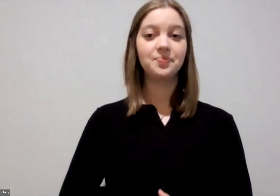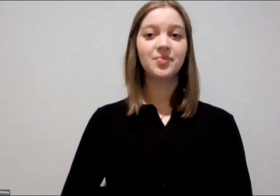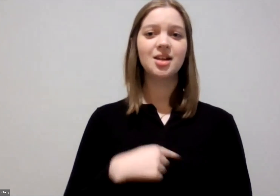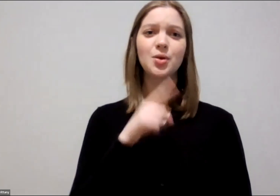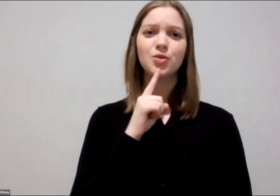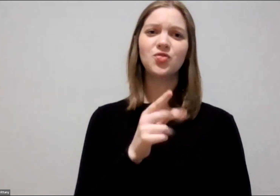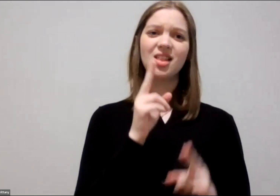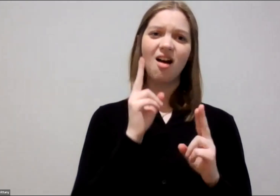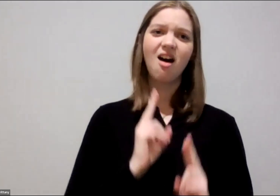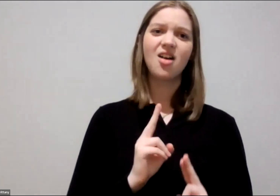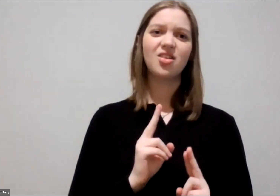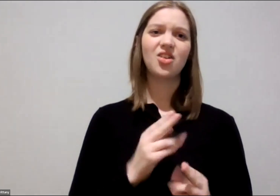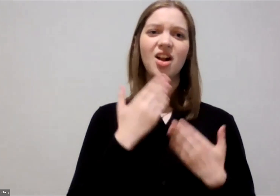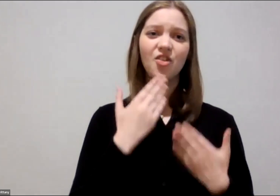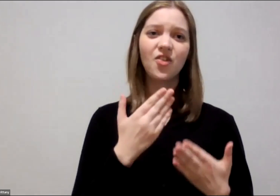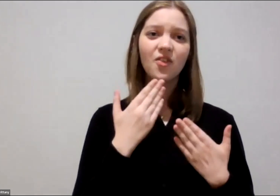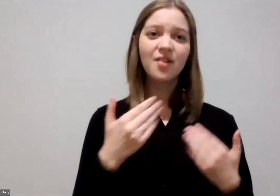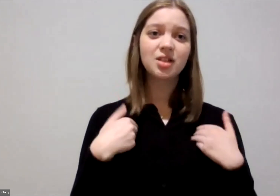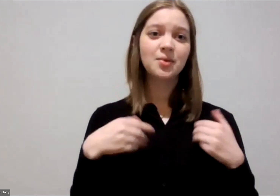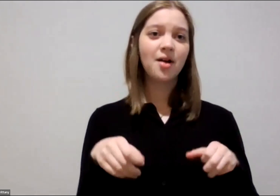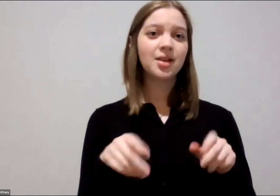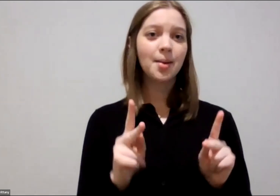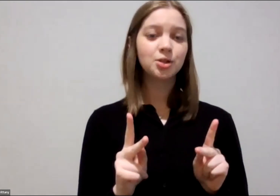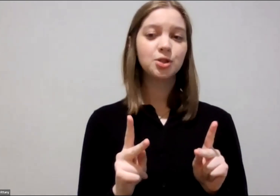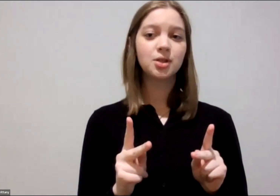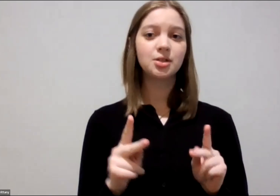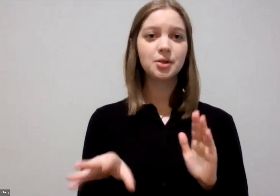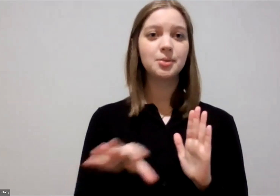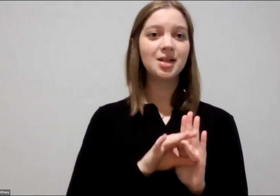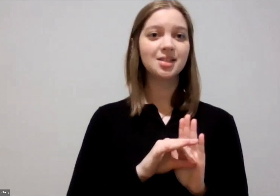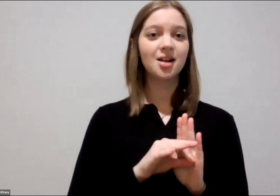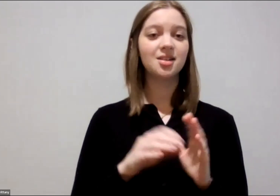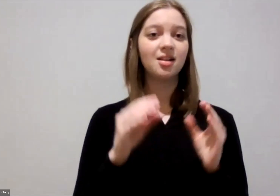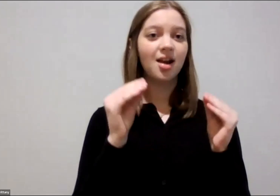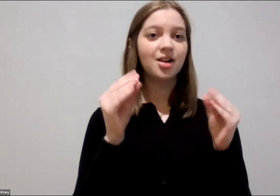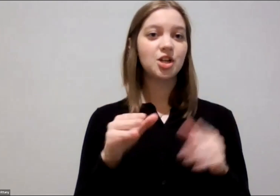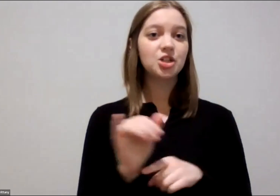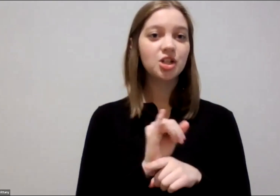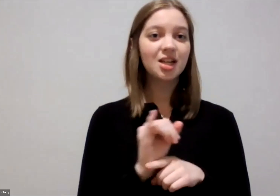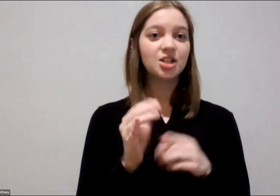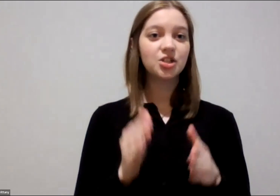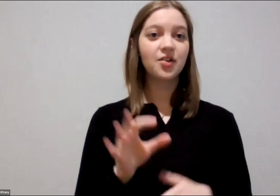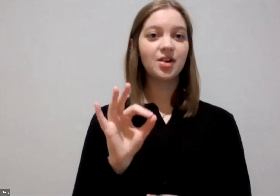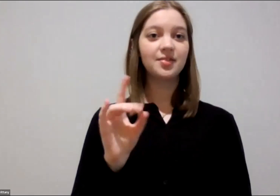So I was really honored and grateful to have the opportunity to be selected as the Education Intern for the Fdm.